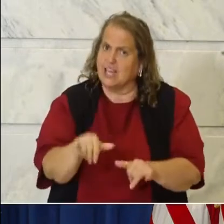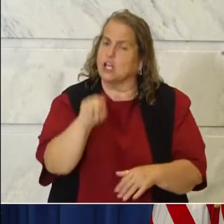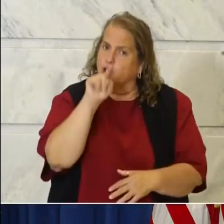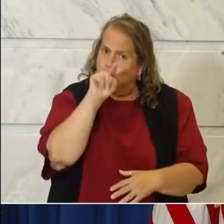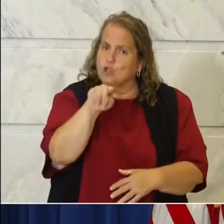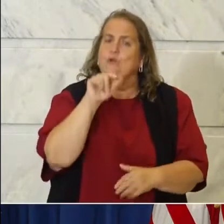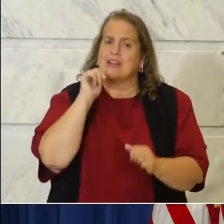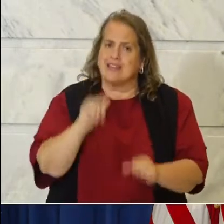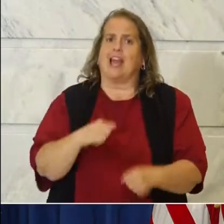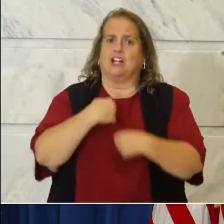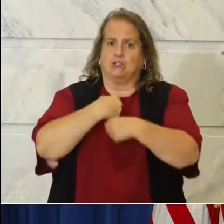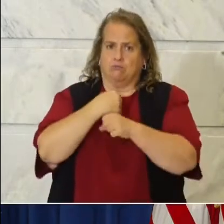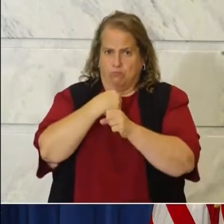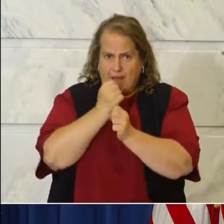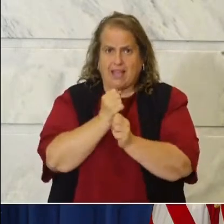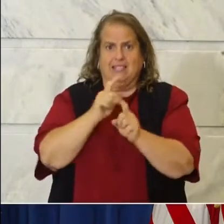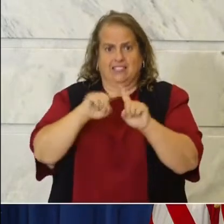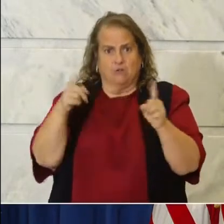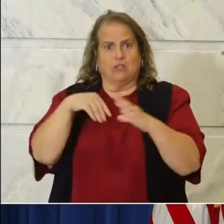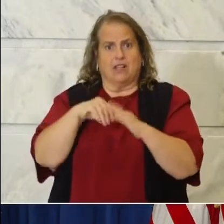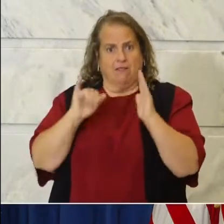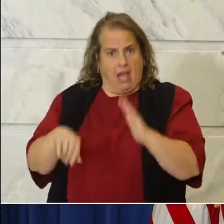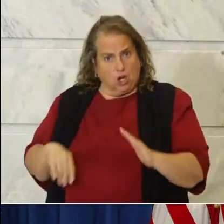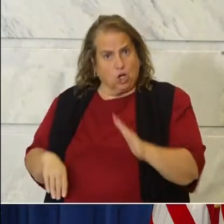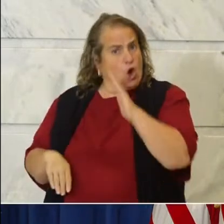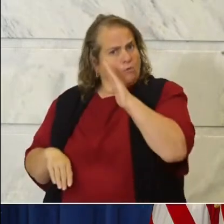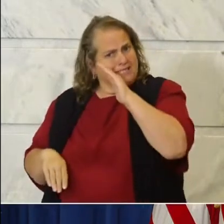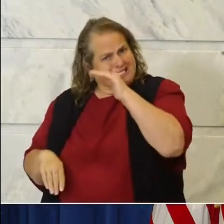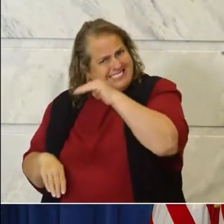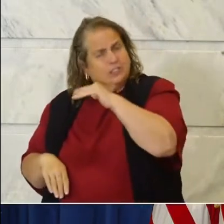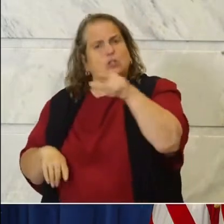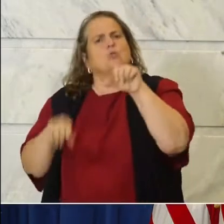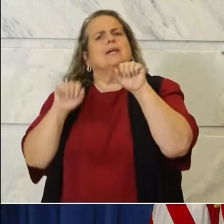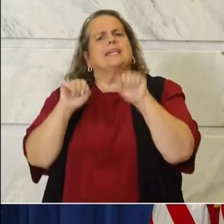just like we flattened the 1st 1 It's not too late, and hopefully the steps